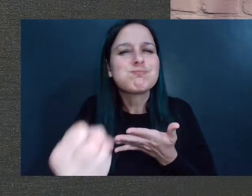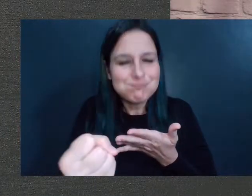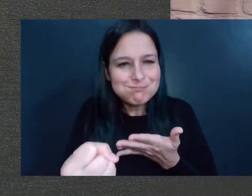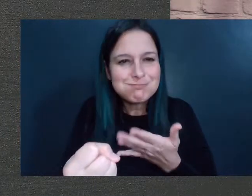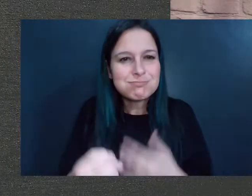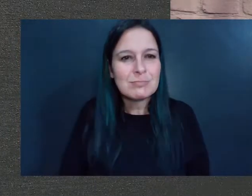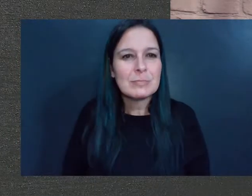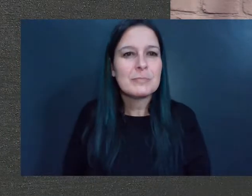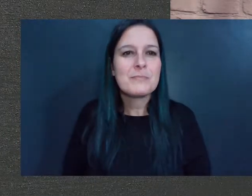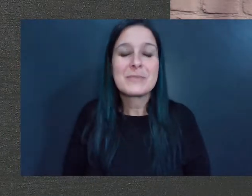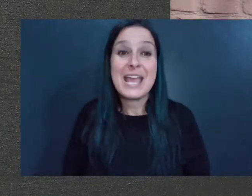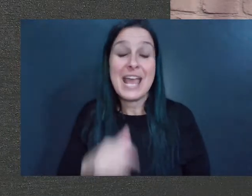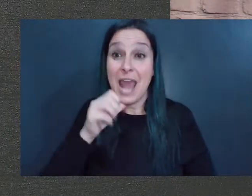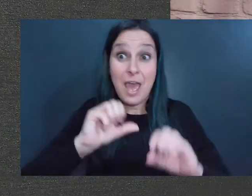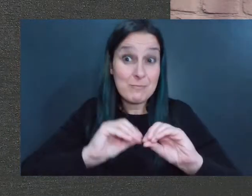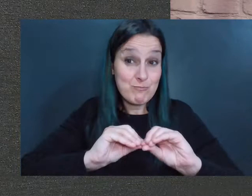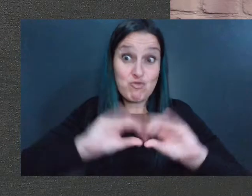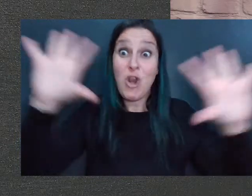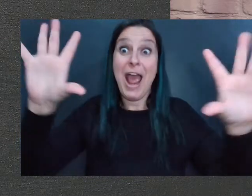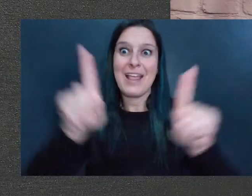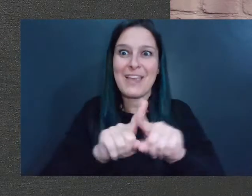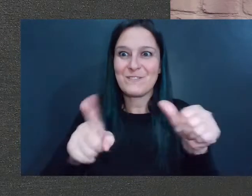They're not as colorful as they were the first time.